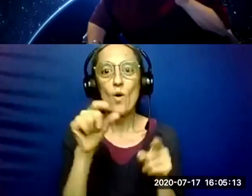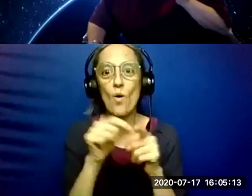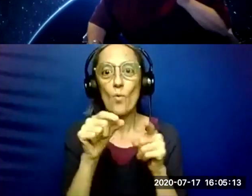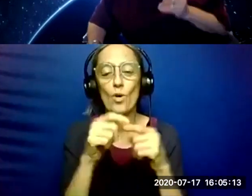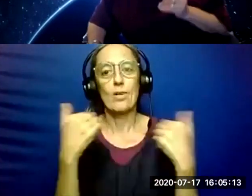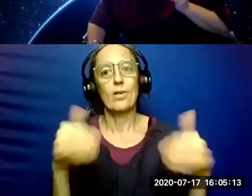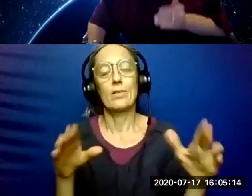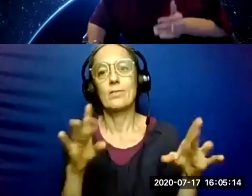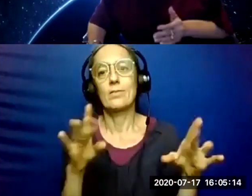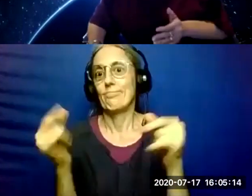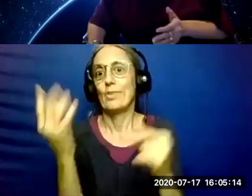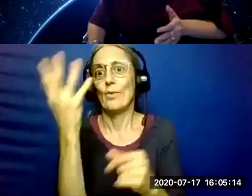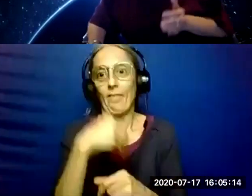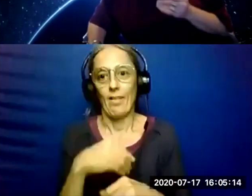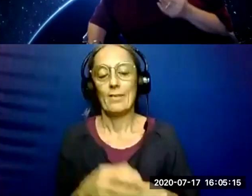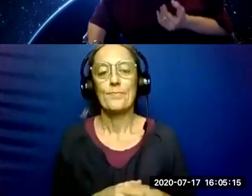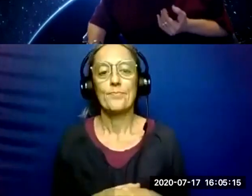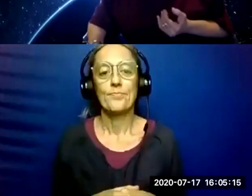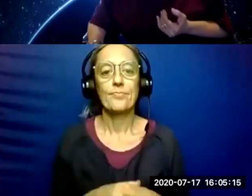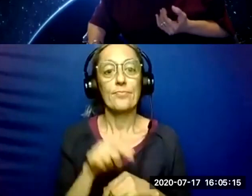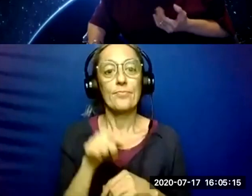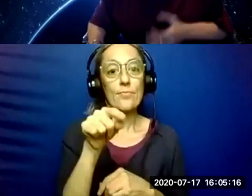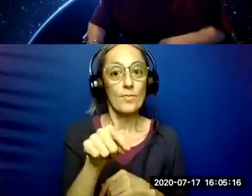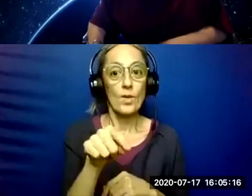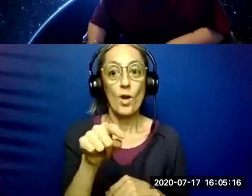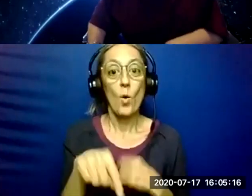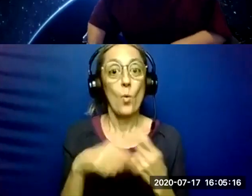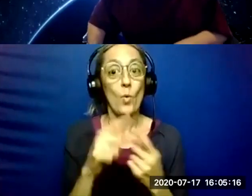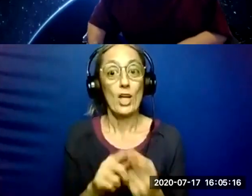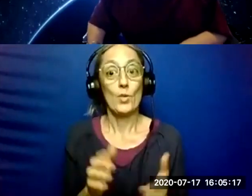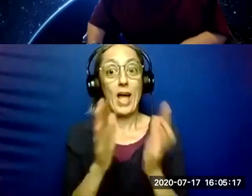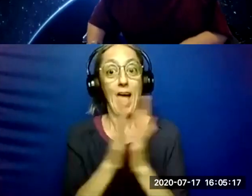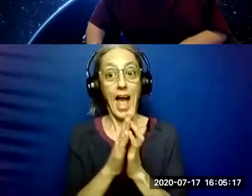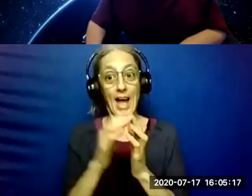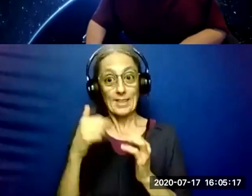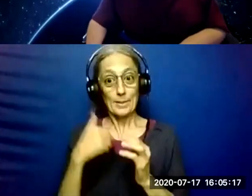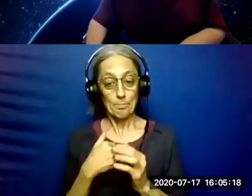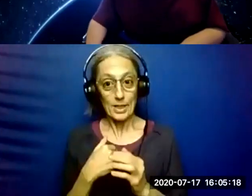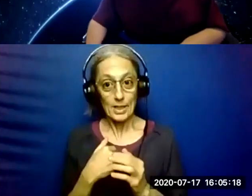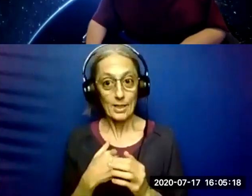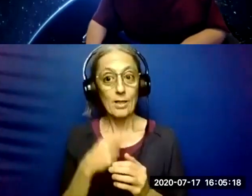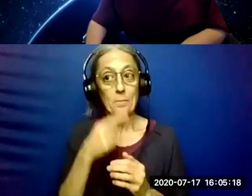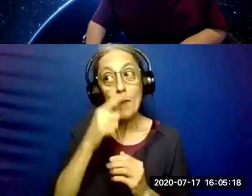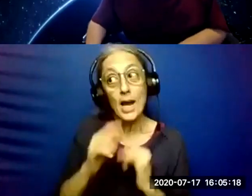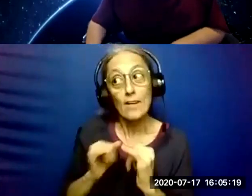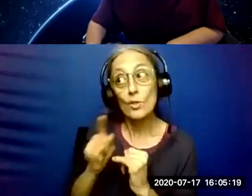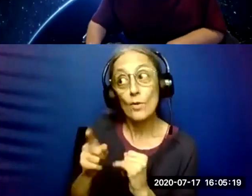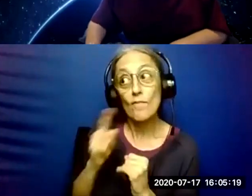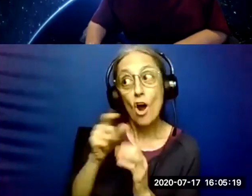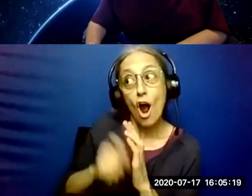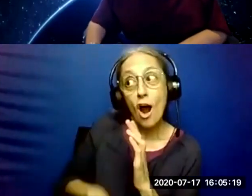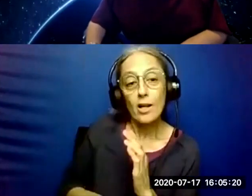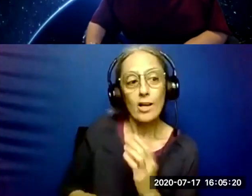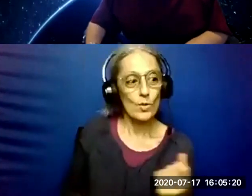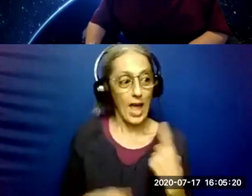when you asked me to be interviewed for your article, I was not knowing what was going to happen.